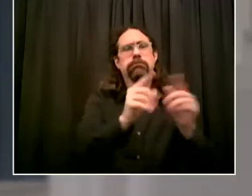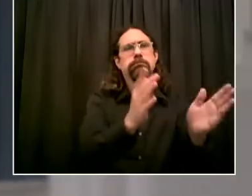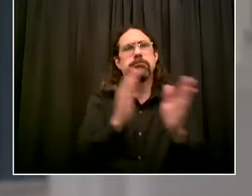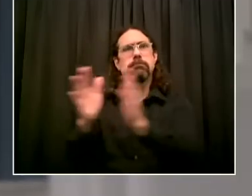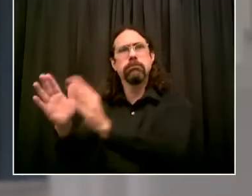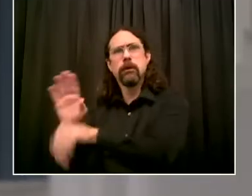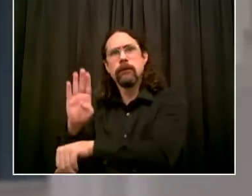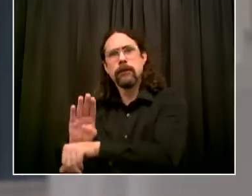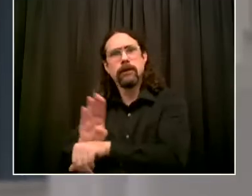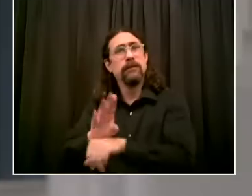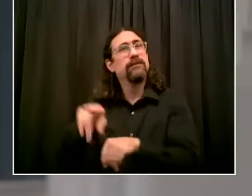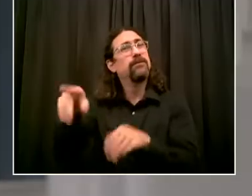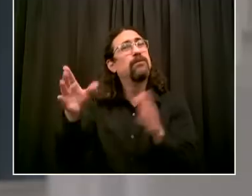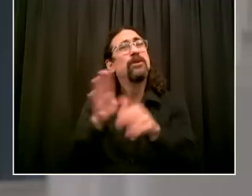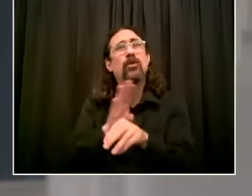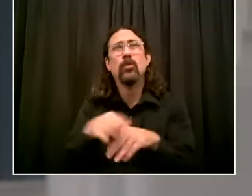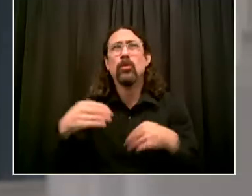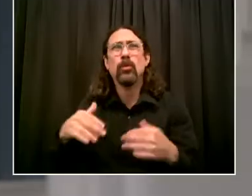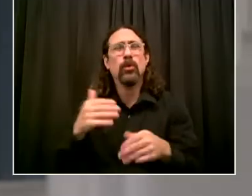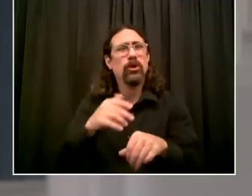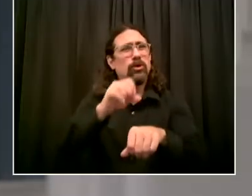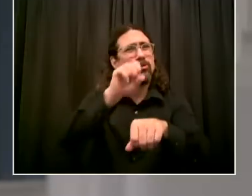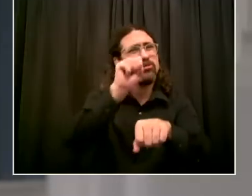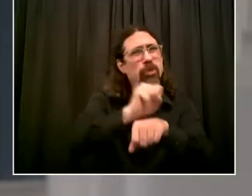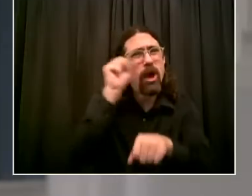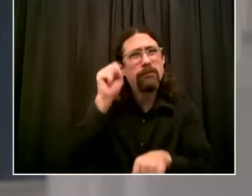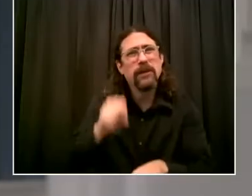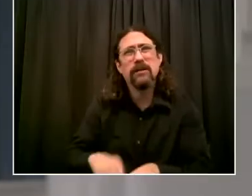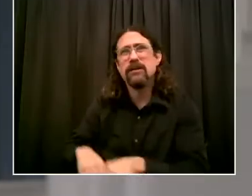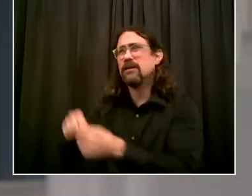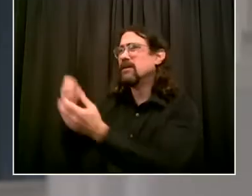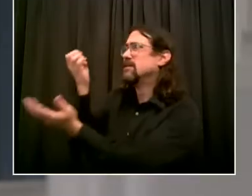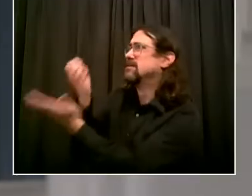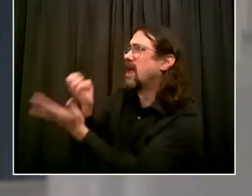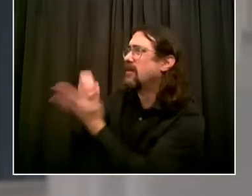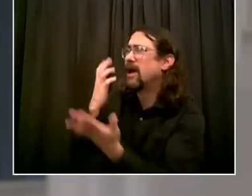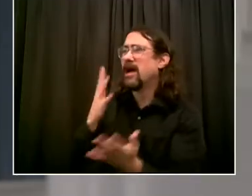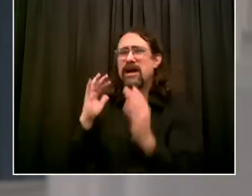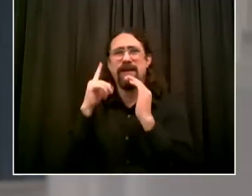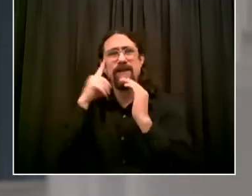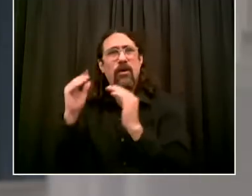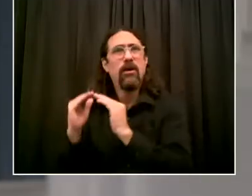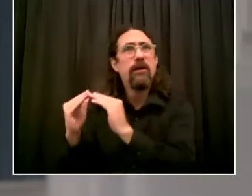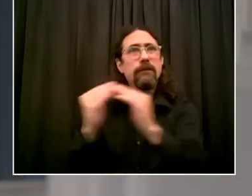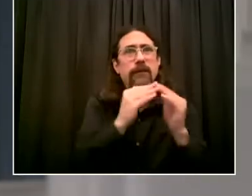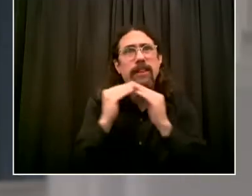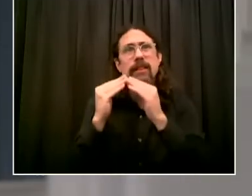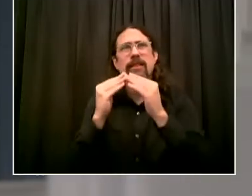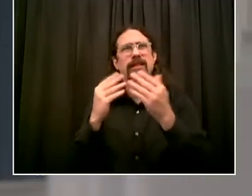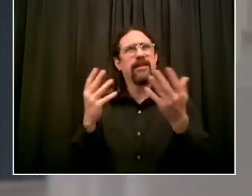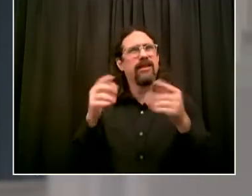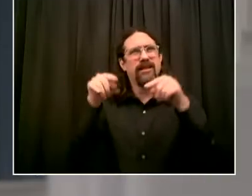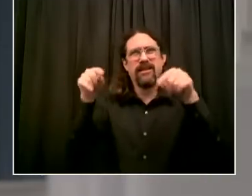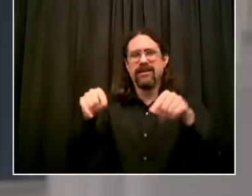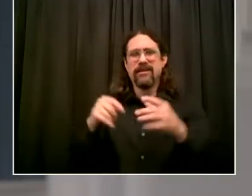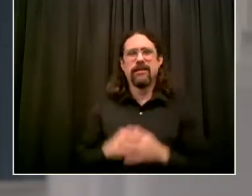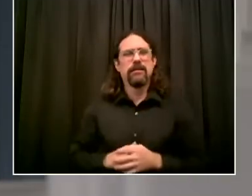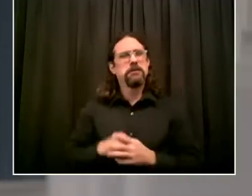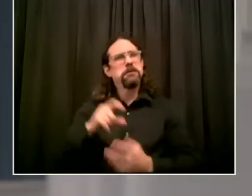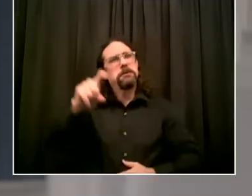MOST EMPLOYEES IN THE CITY, AND CERTAINLY, WE WANT TO MAKE SURE THAT SMALL